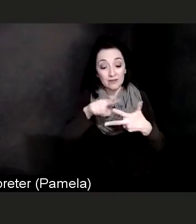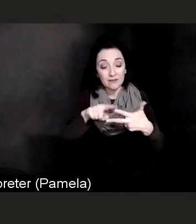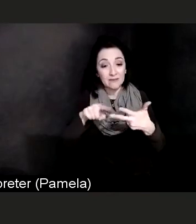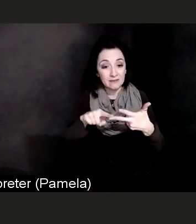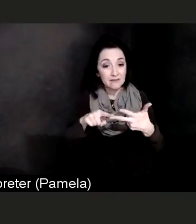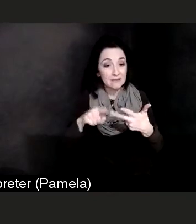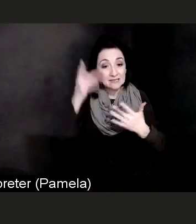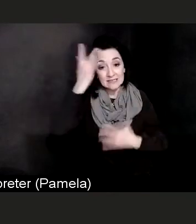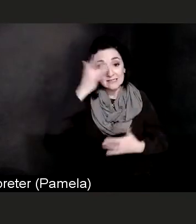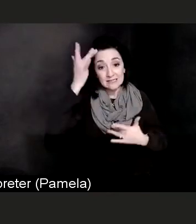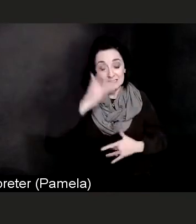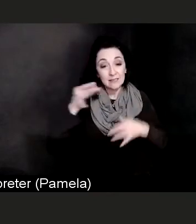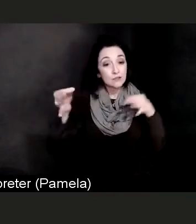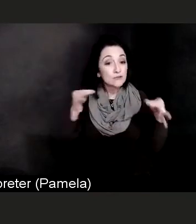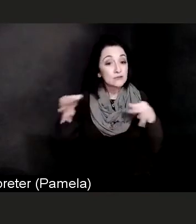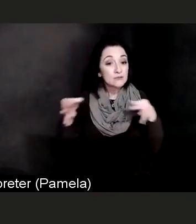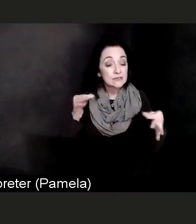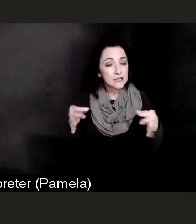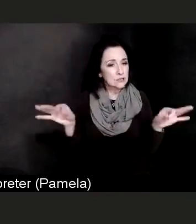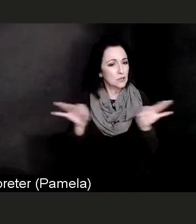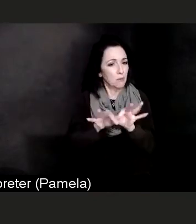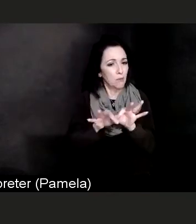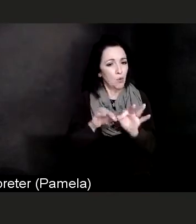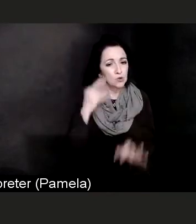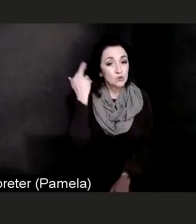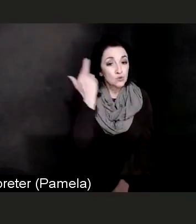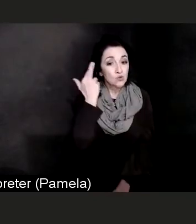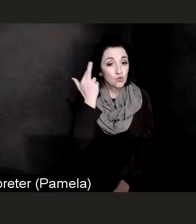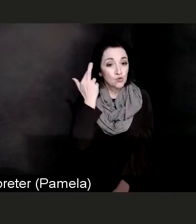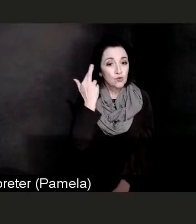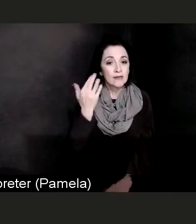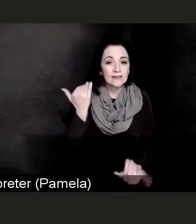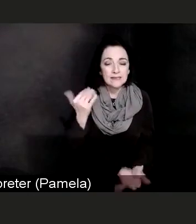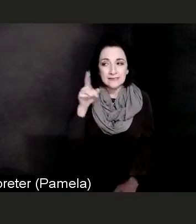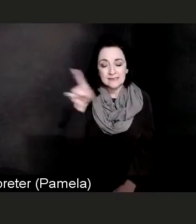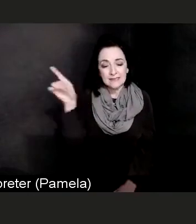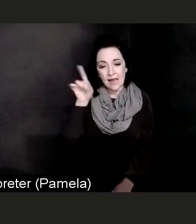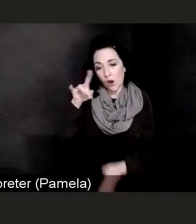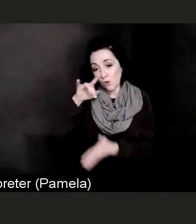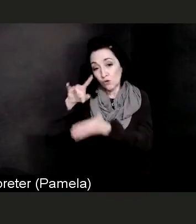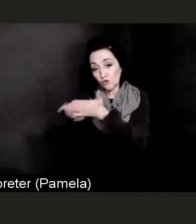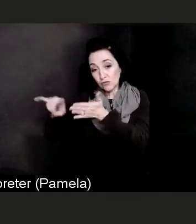it's important to realize that research is also going on to make sure that the vaccines that we have